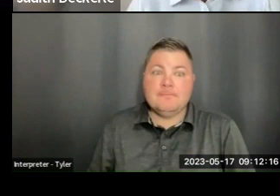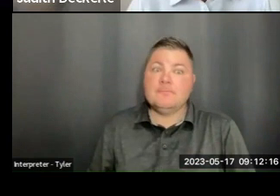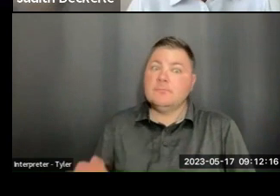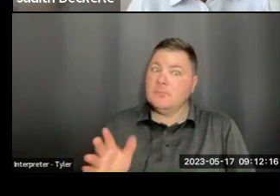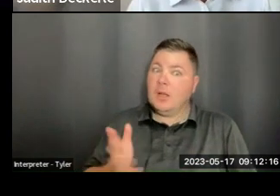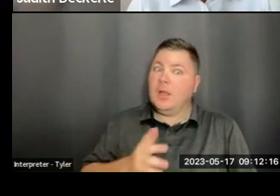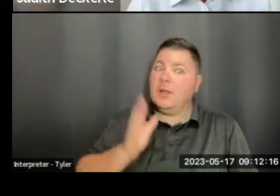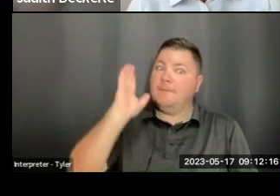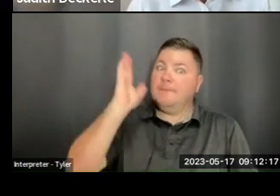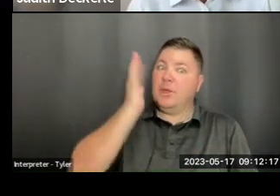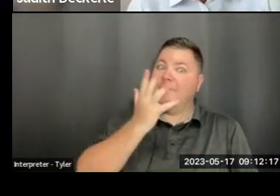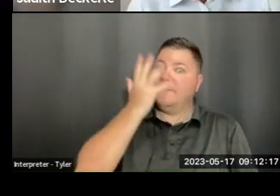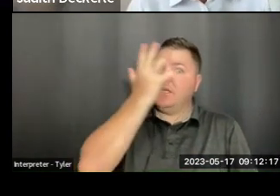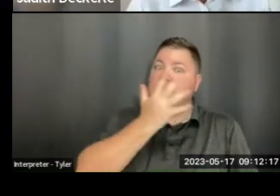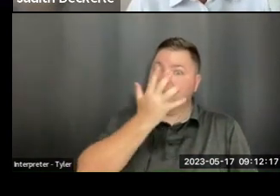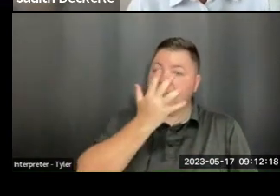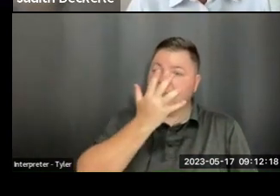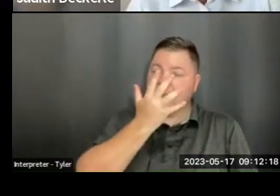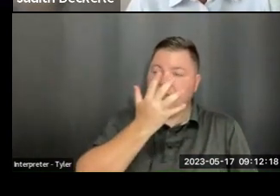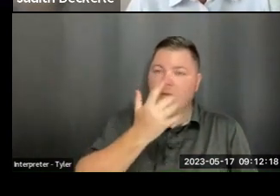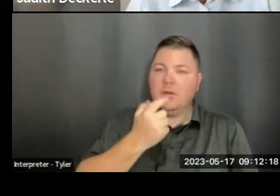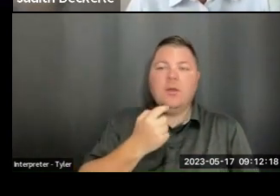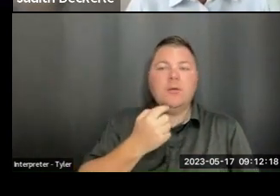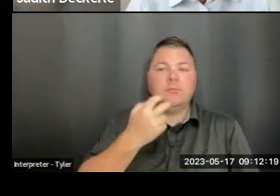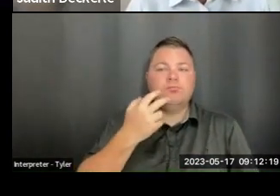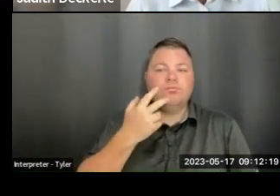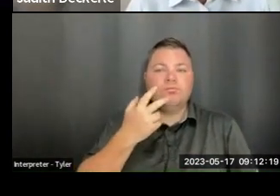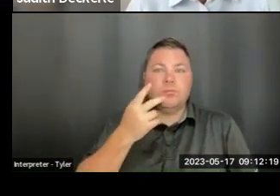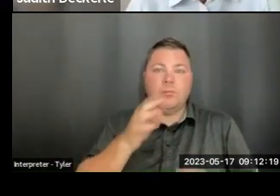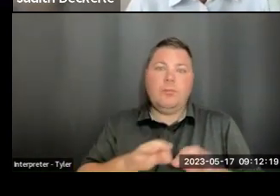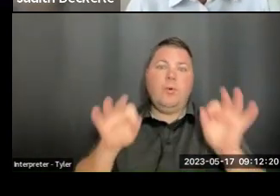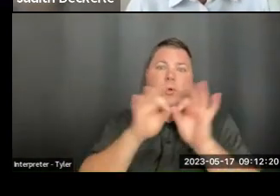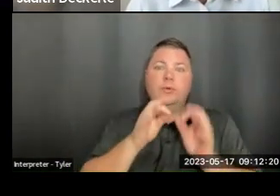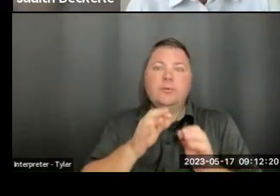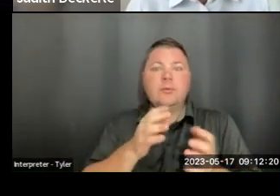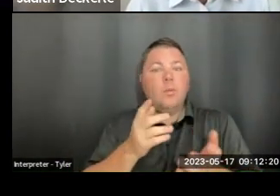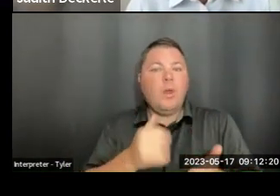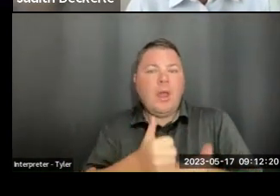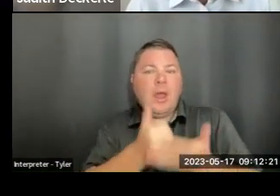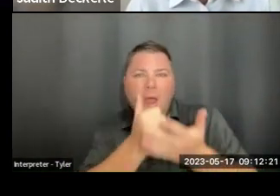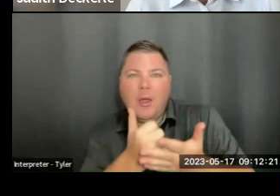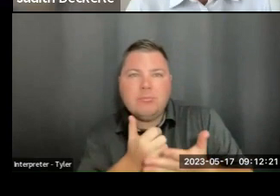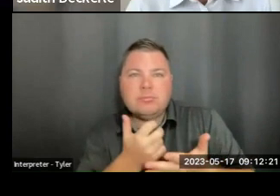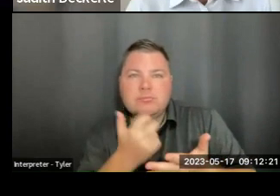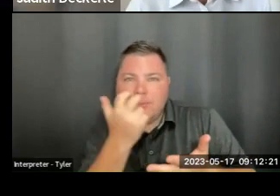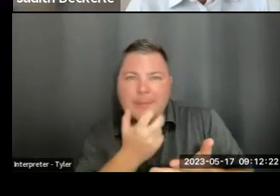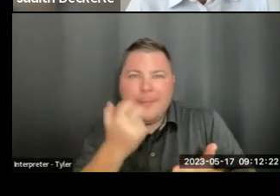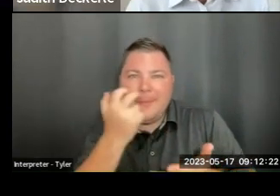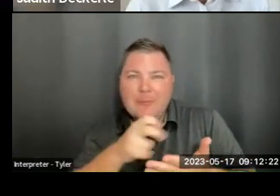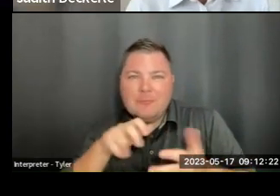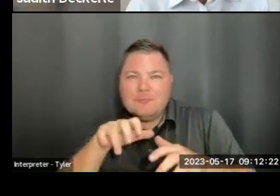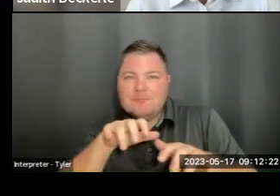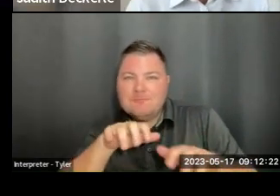If possible, the speaker's full face is viewable as seen, the speaker's